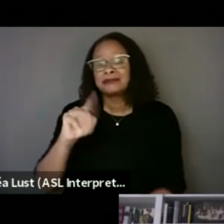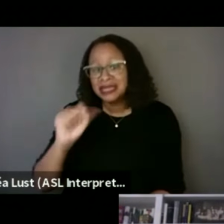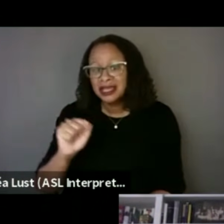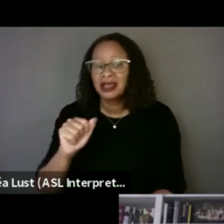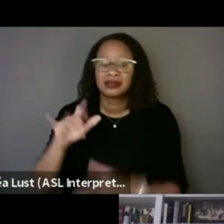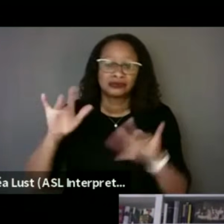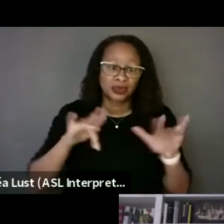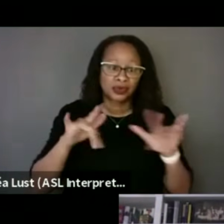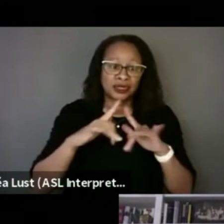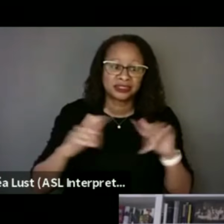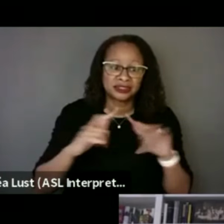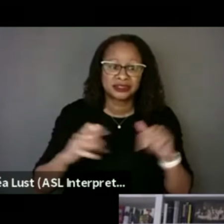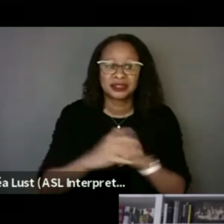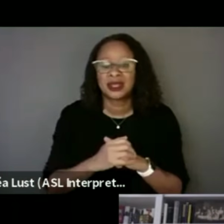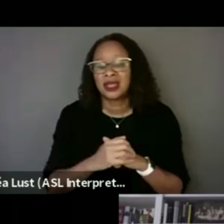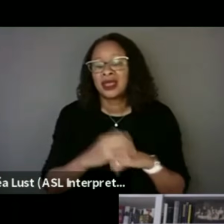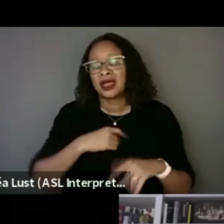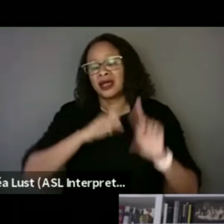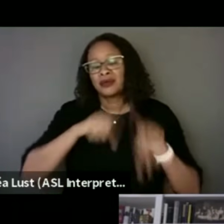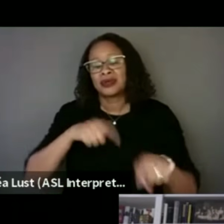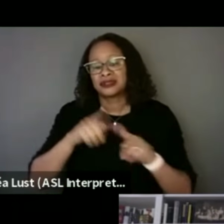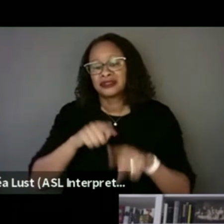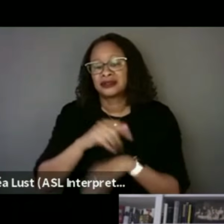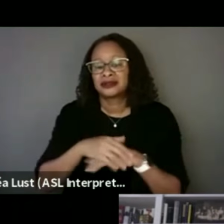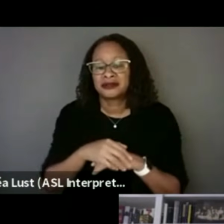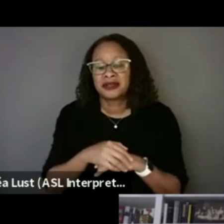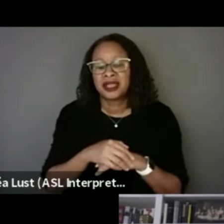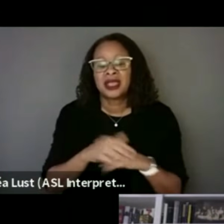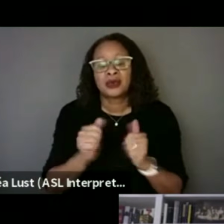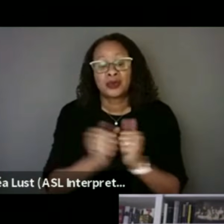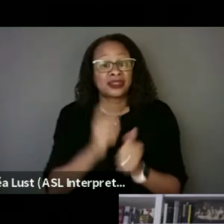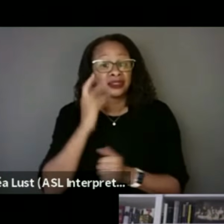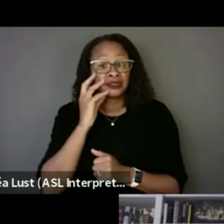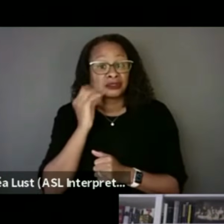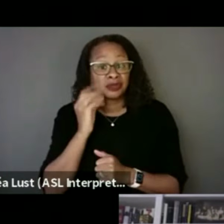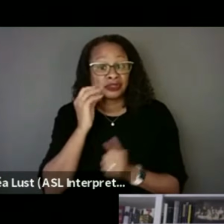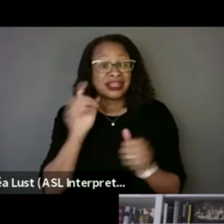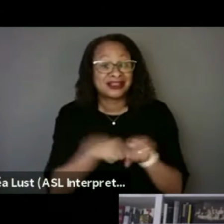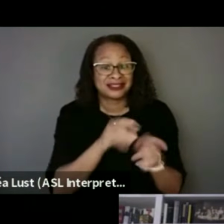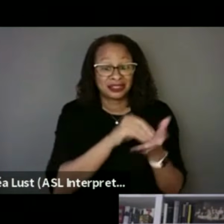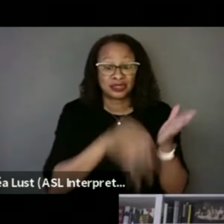So I went to Megan with the student experience, and she knew that.